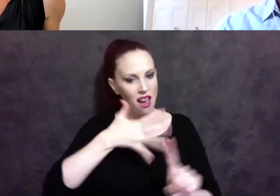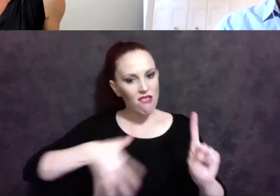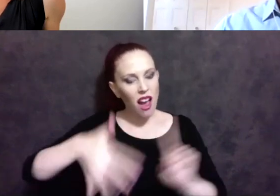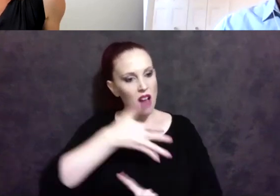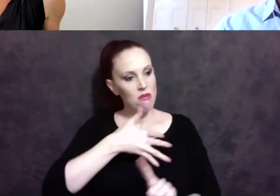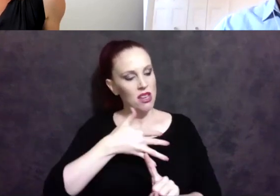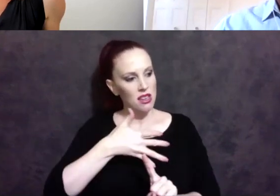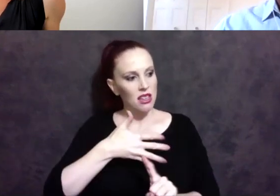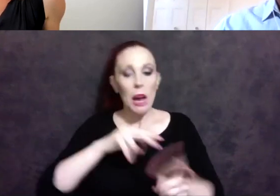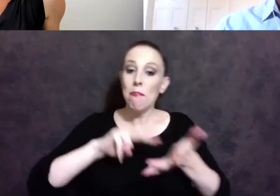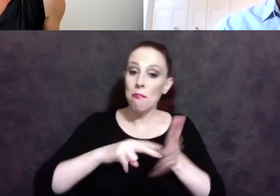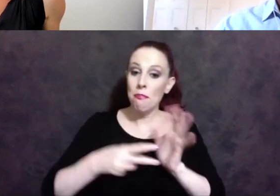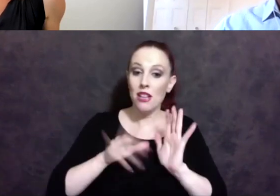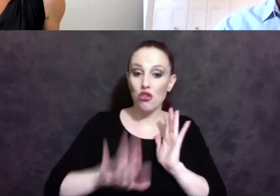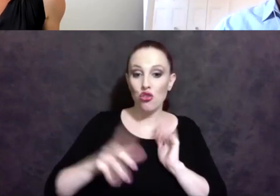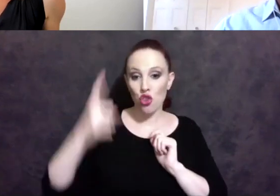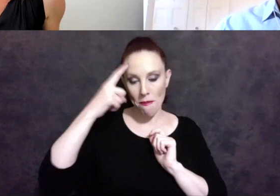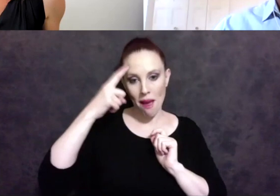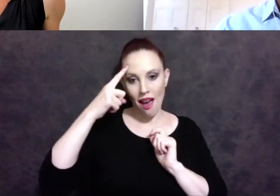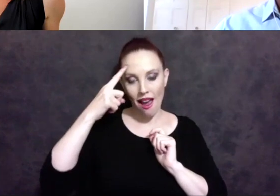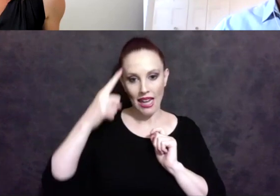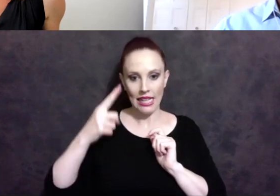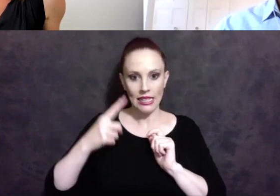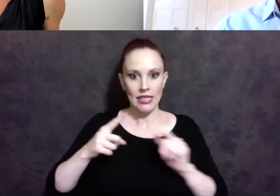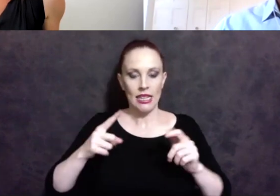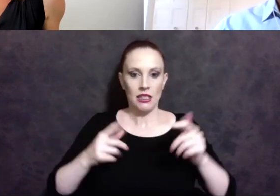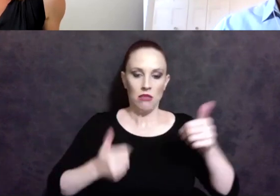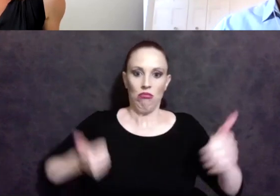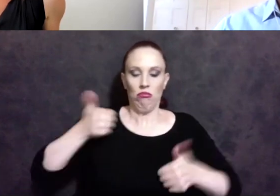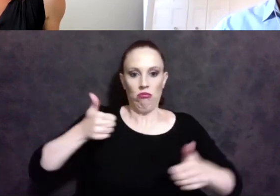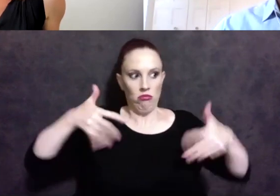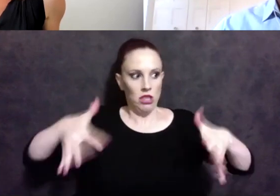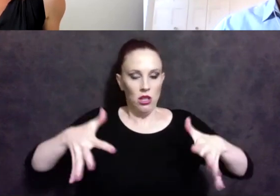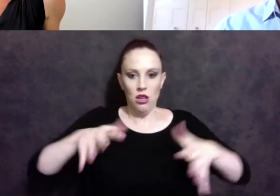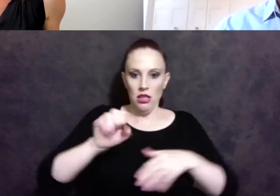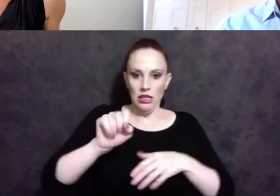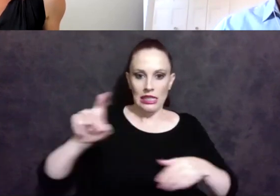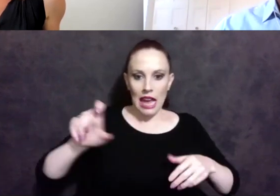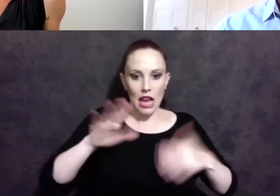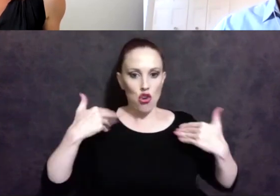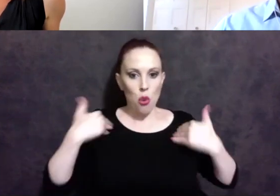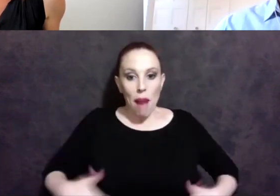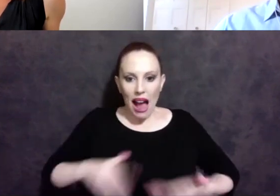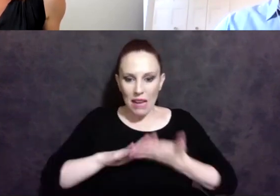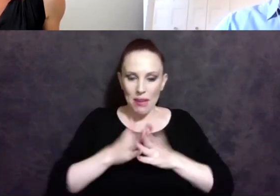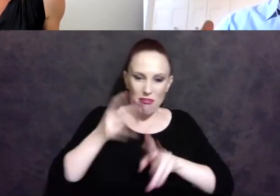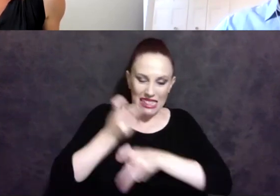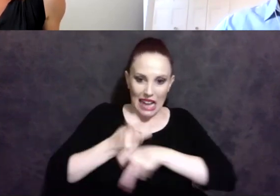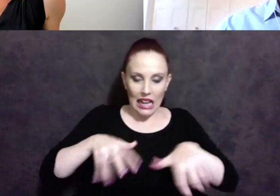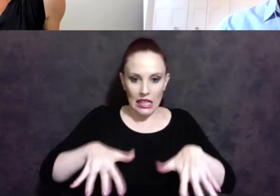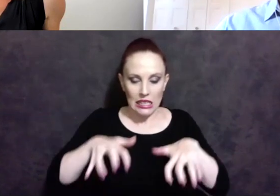means that your mind is in a very hypervigilant state. Your body gets tight, brain goes into